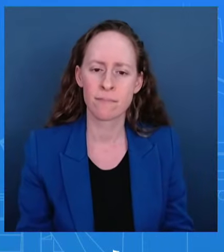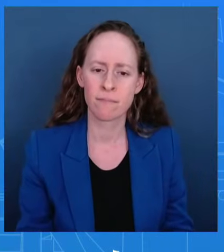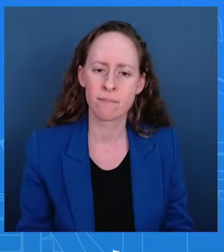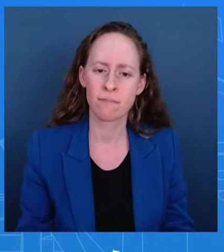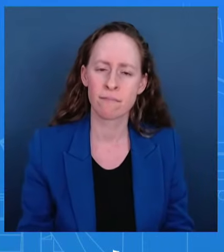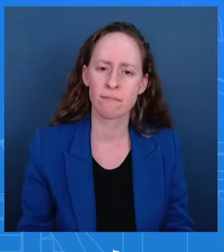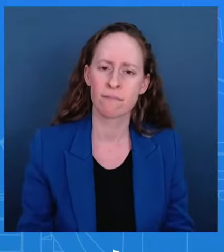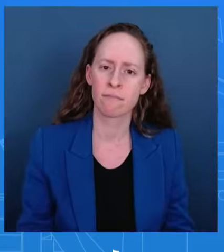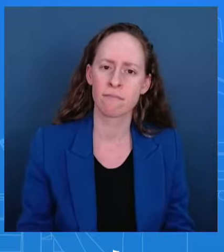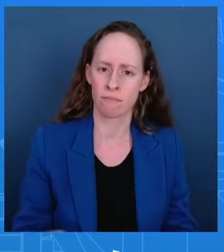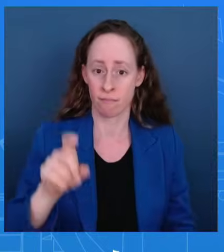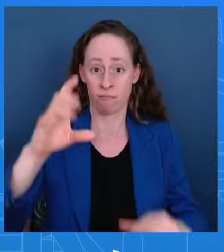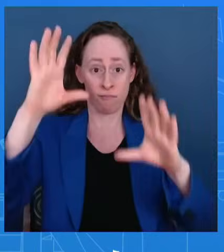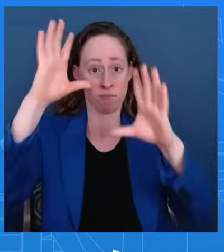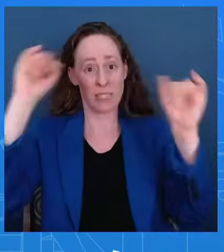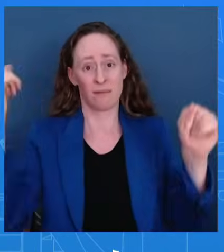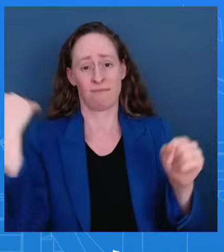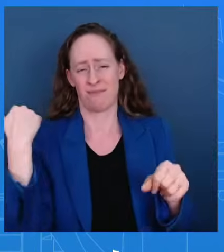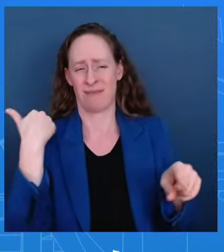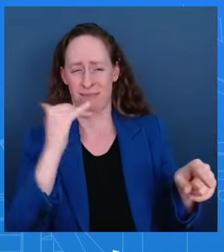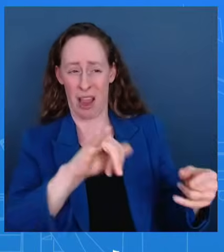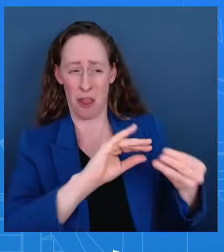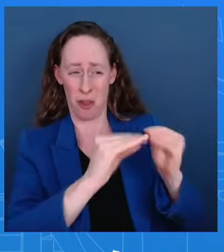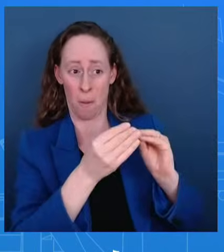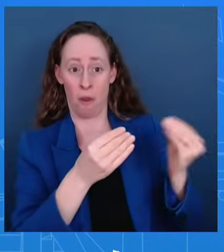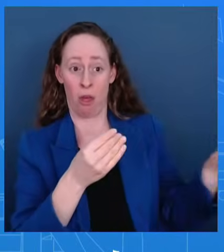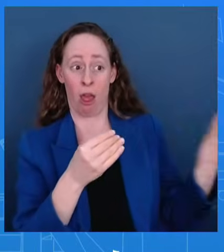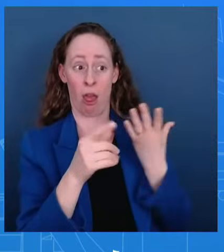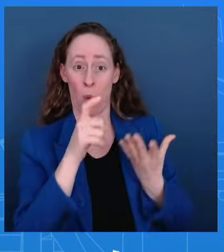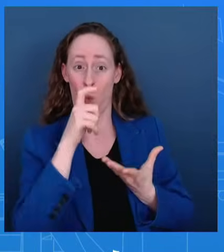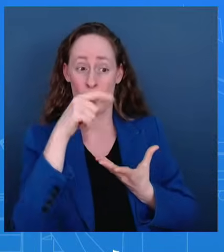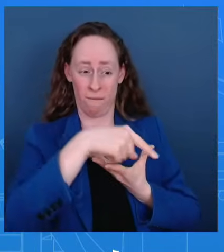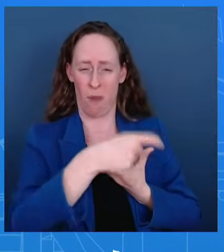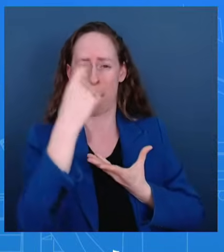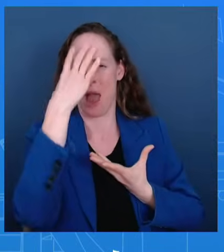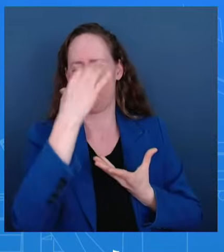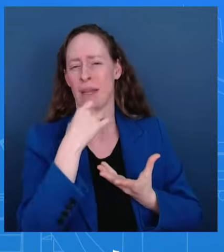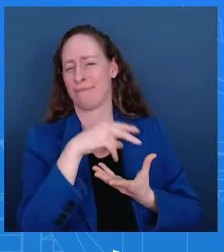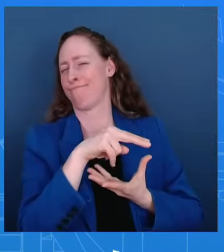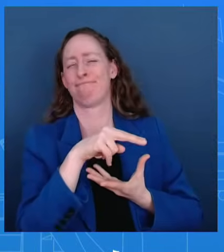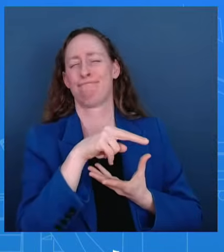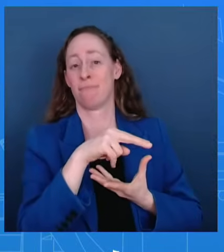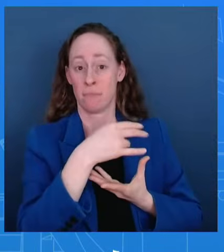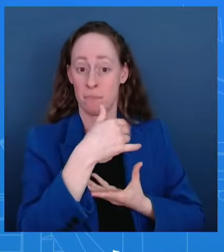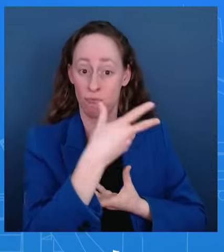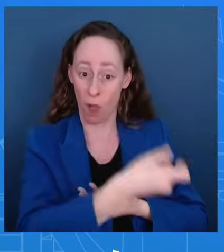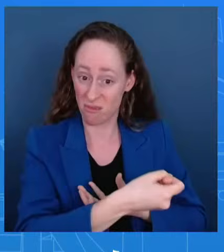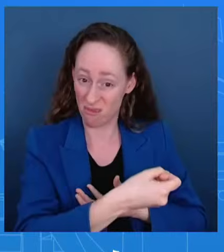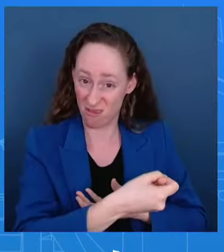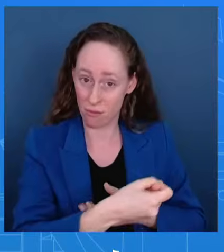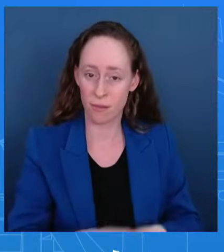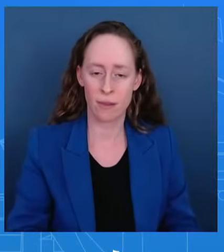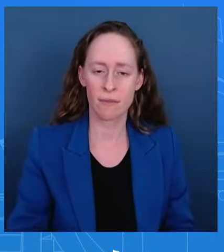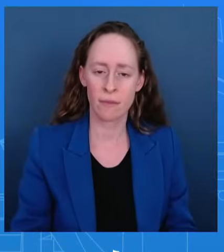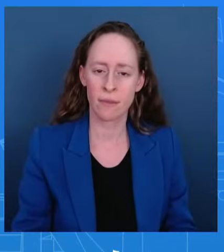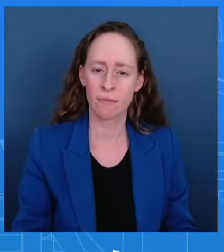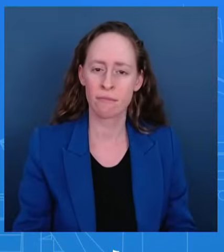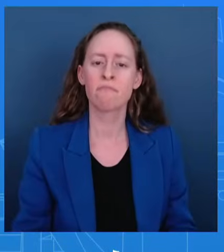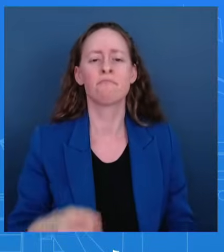The Press: -- ? Mr. Kirby: -- the President talk about the numbers and talk about the concern. The Press: Mr. Kirby: And the most important thing -- aside from, obviously, how tragic that is --